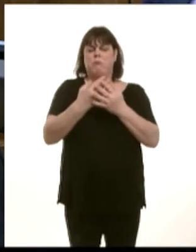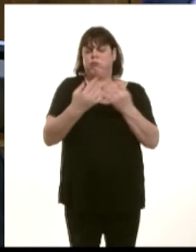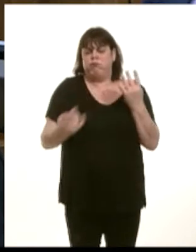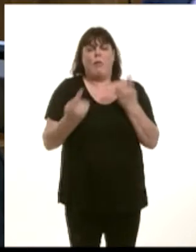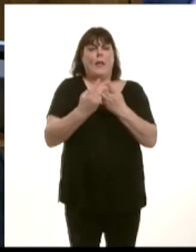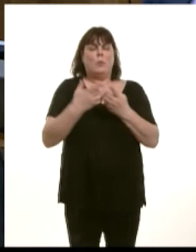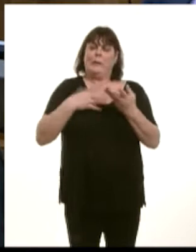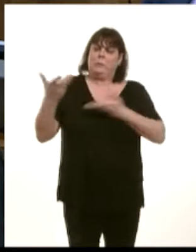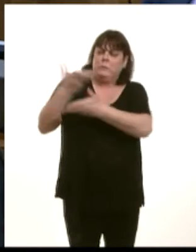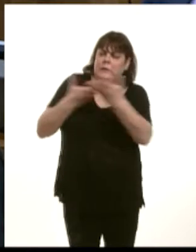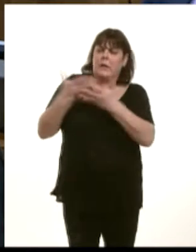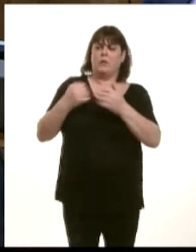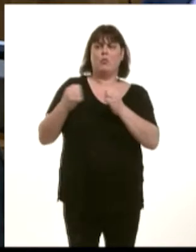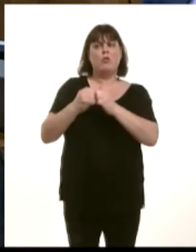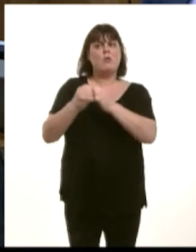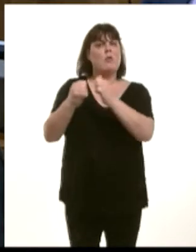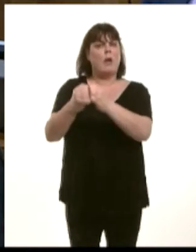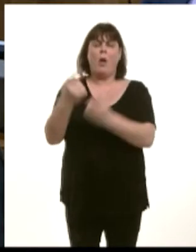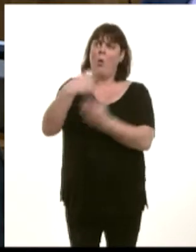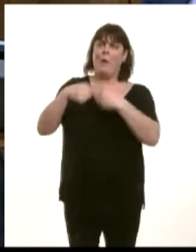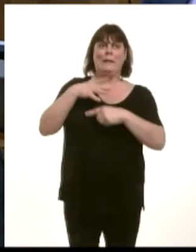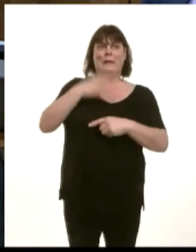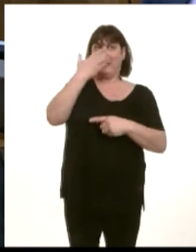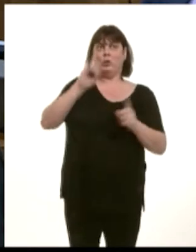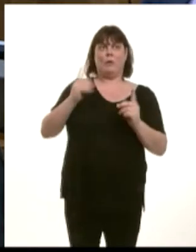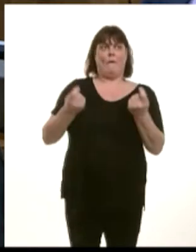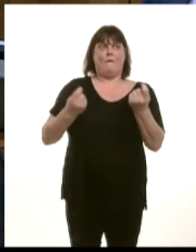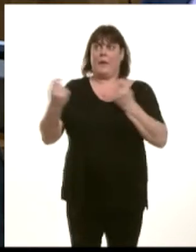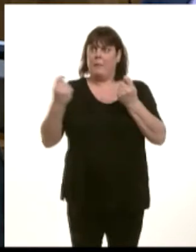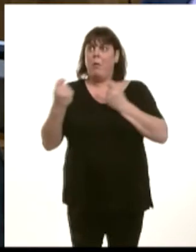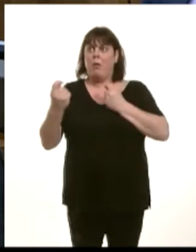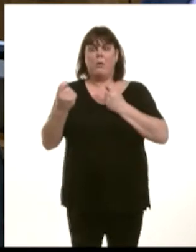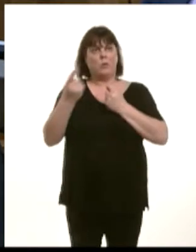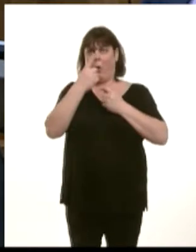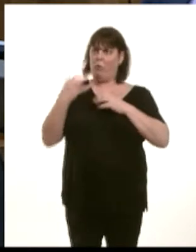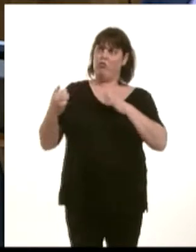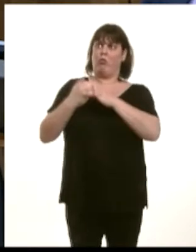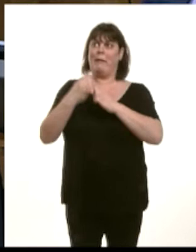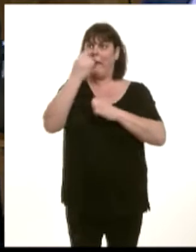I think, with a level of flexibility, there is scope for such an agreement.